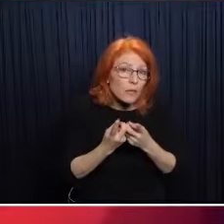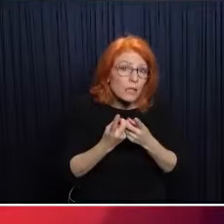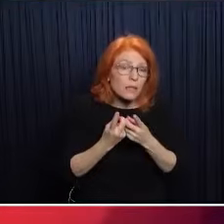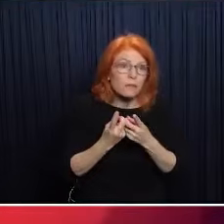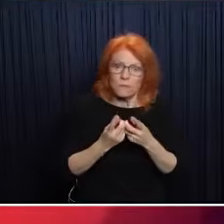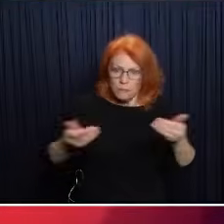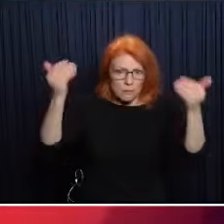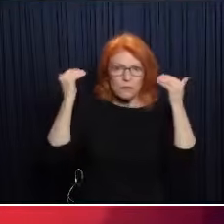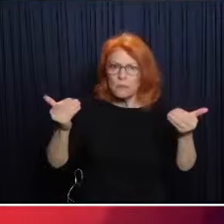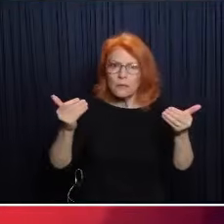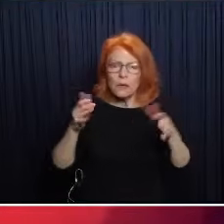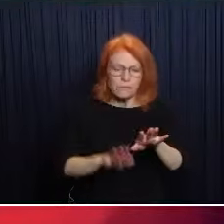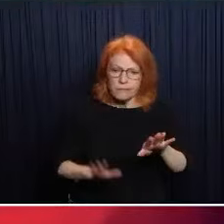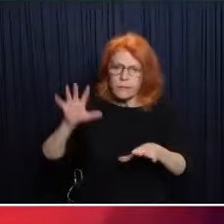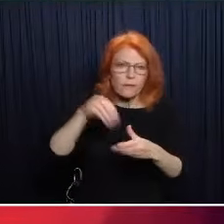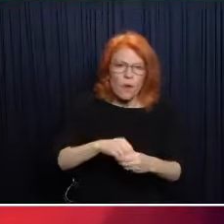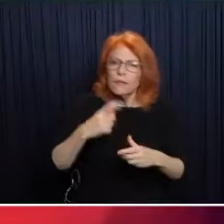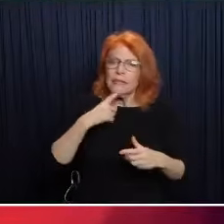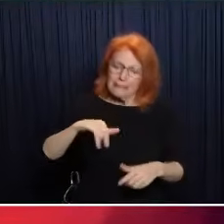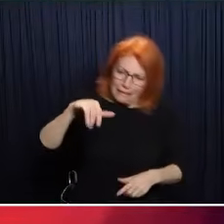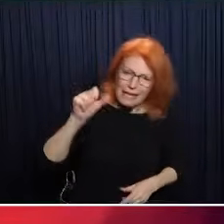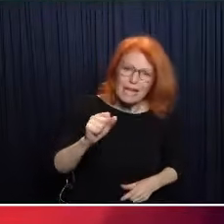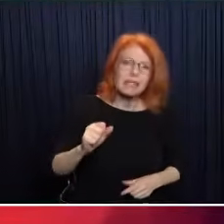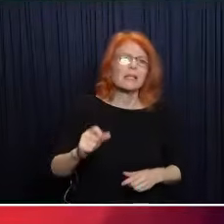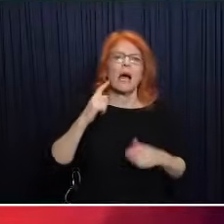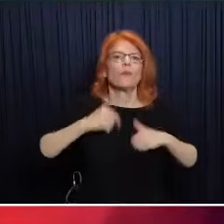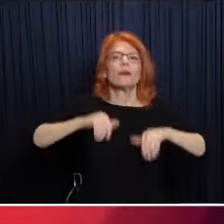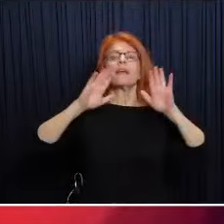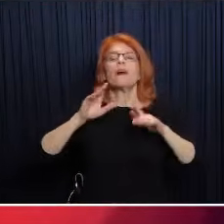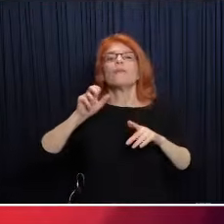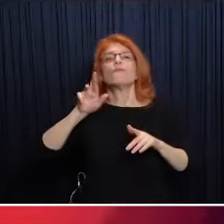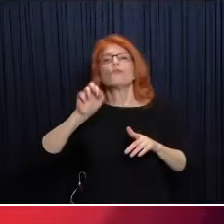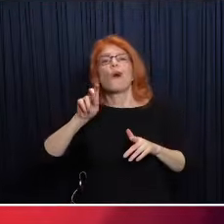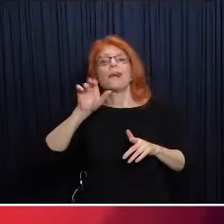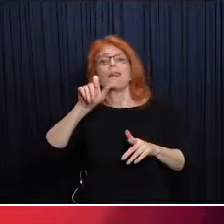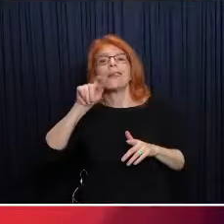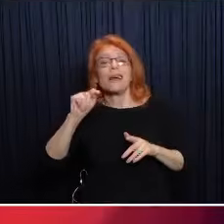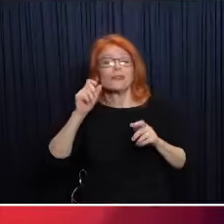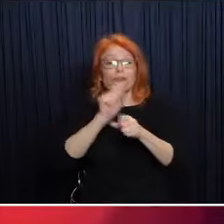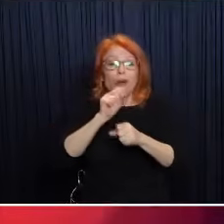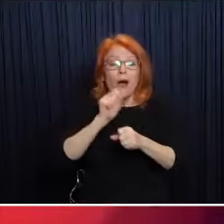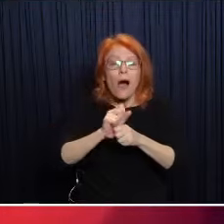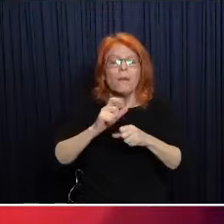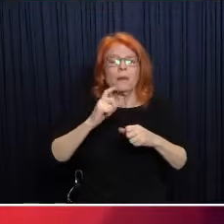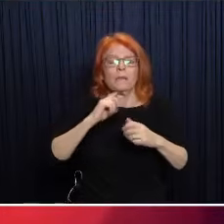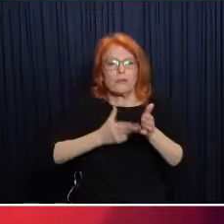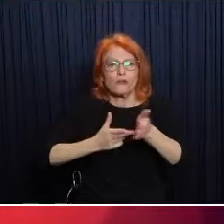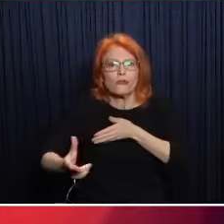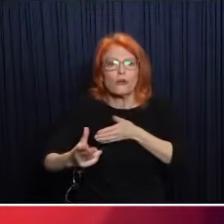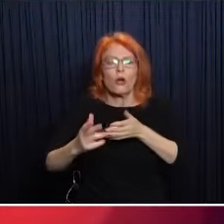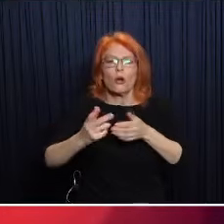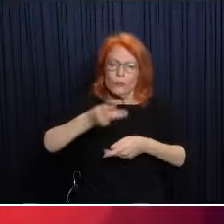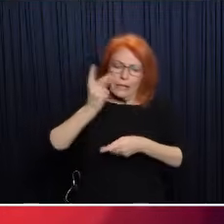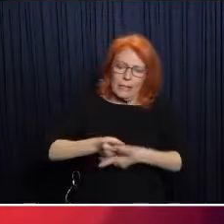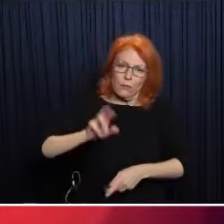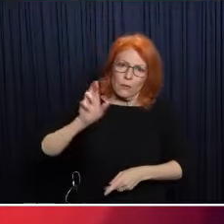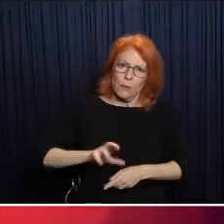PLACE FOR THIS REASON. WHEN THE PRESIDENT OF THE UNITED STATES REACHES OUT AND SAYS WILL YOU RUN IN THIS DISTRICT, YOU